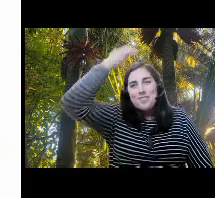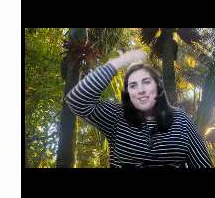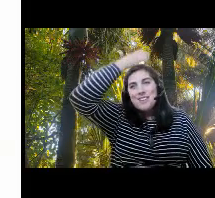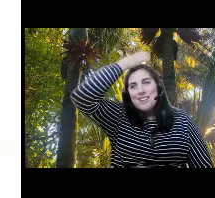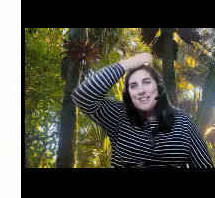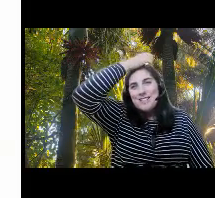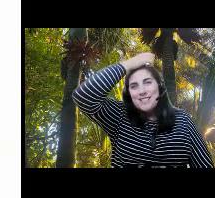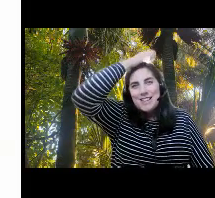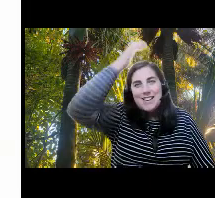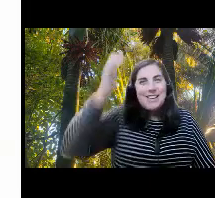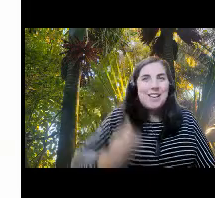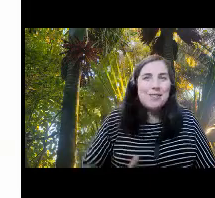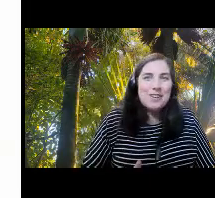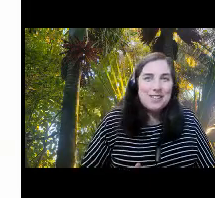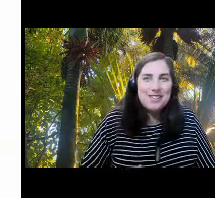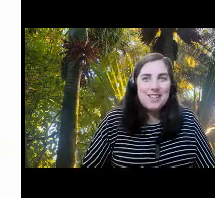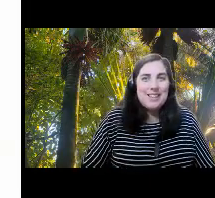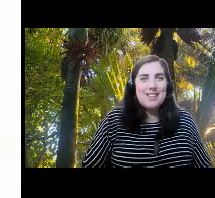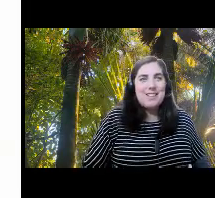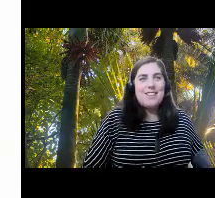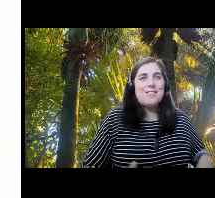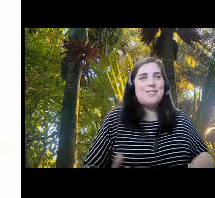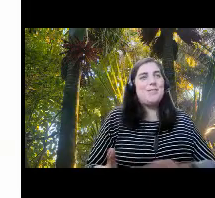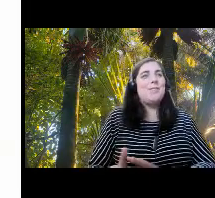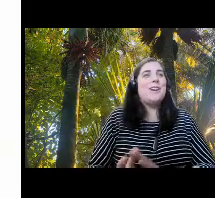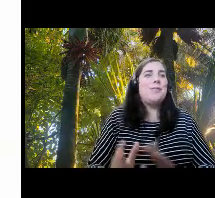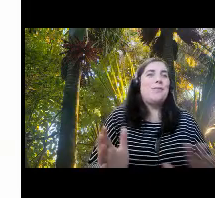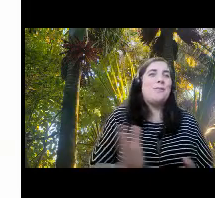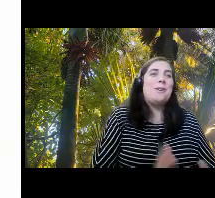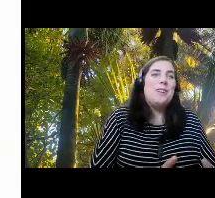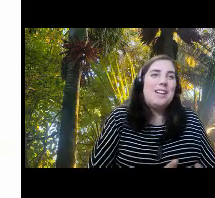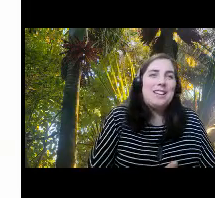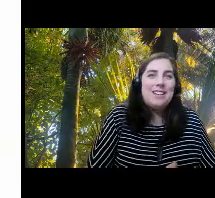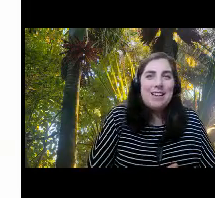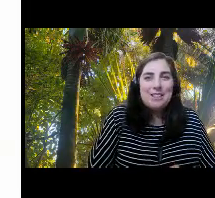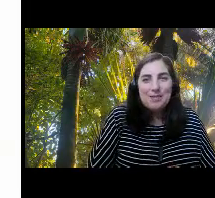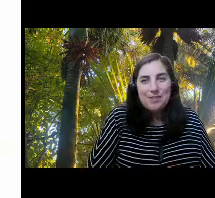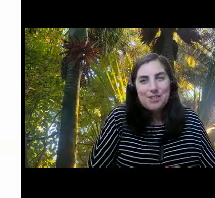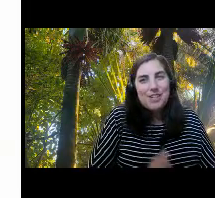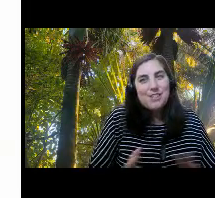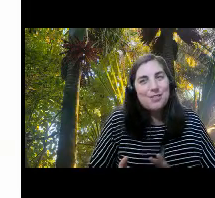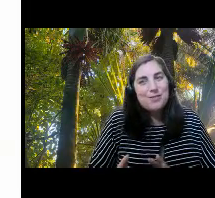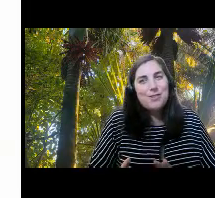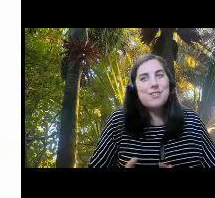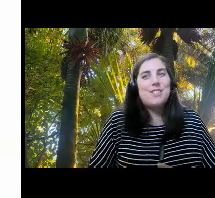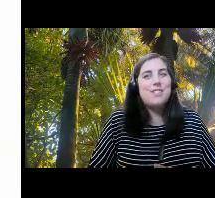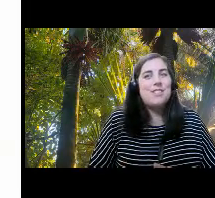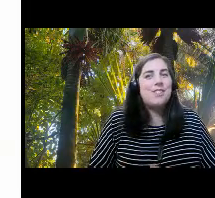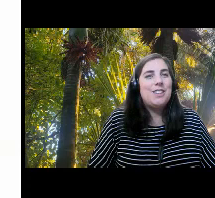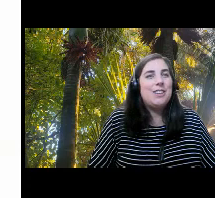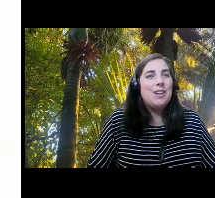Is there any evidence that those will come from only native vegetation versus exotic,